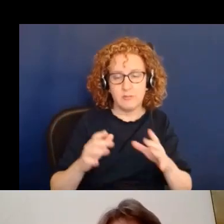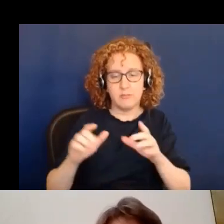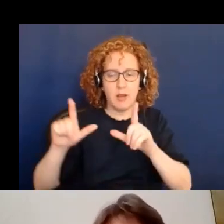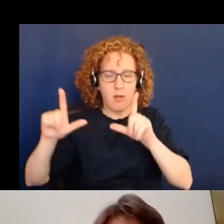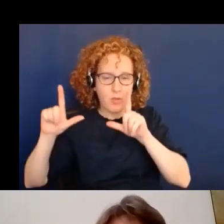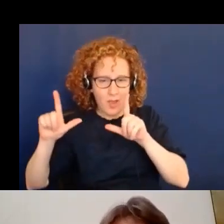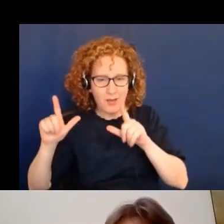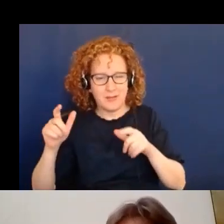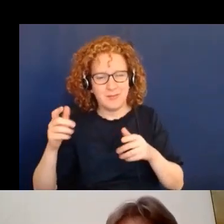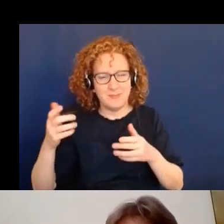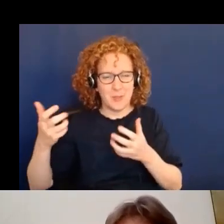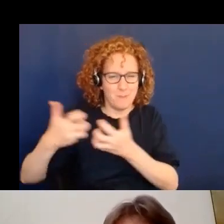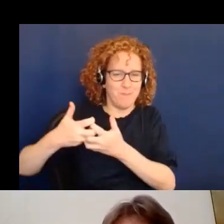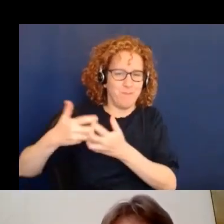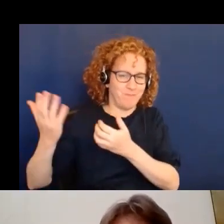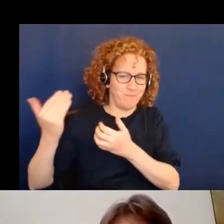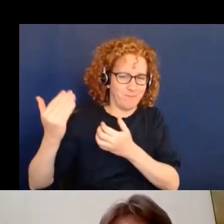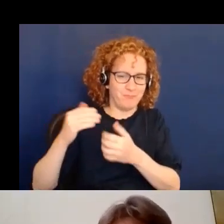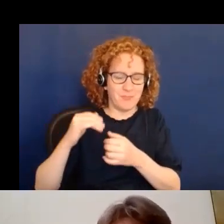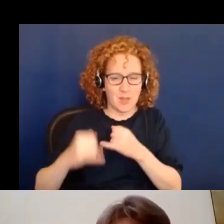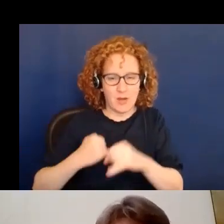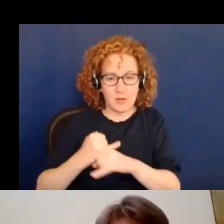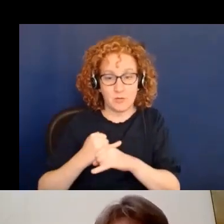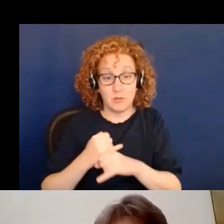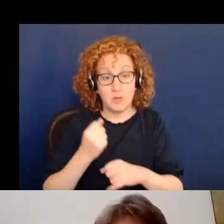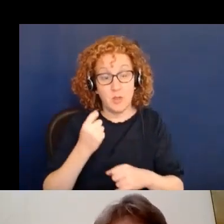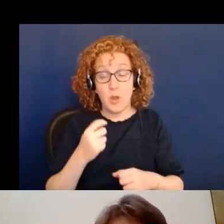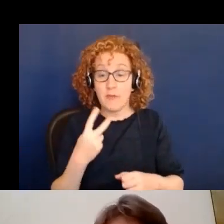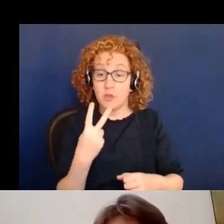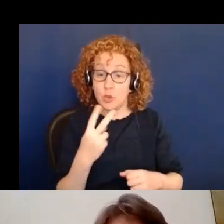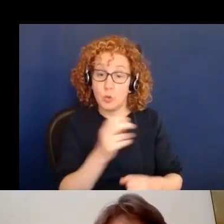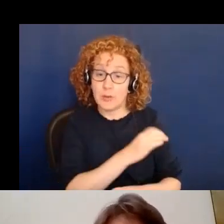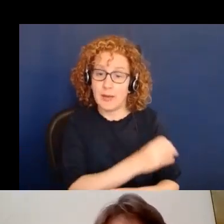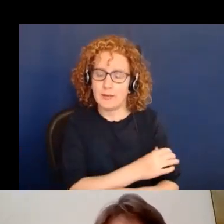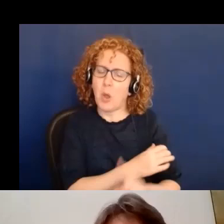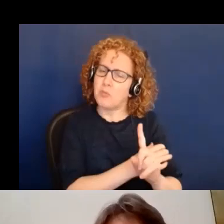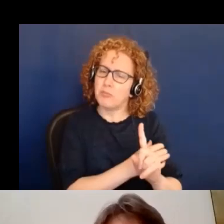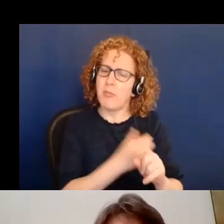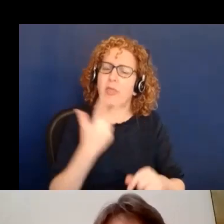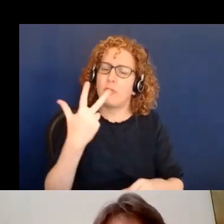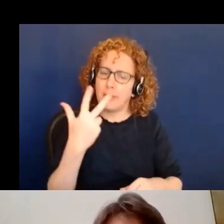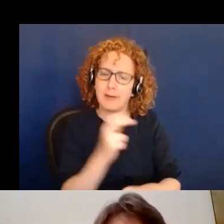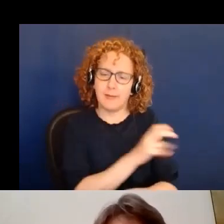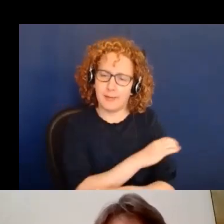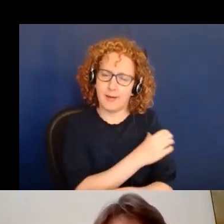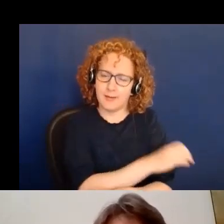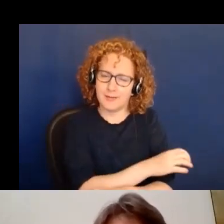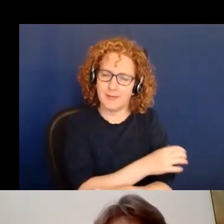clinics actually three clinics vaccine clinics I'm grateful for what our institution has done